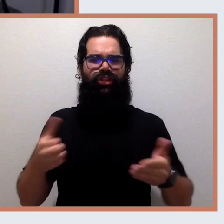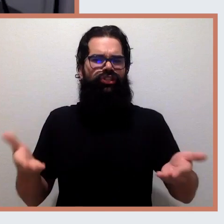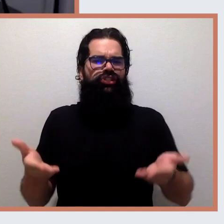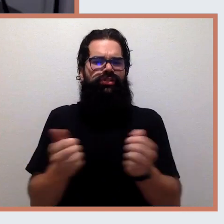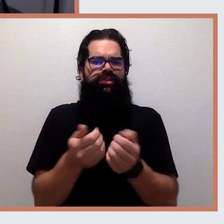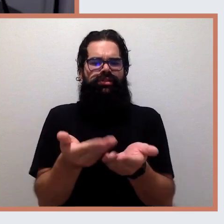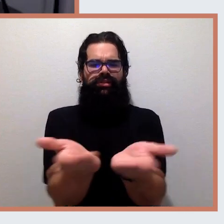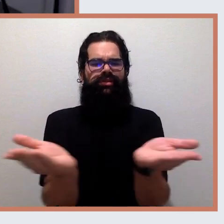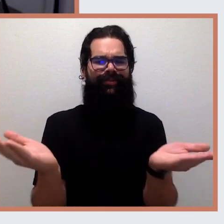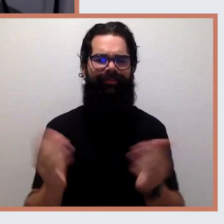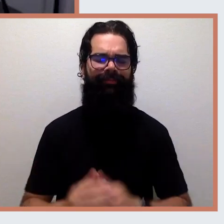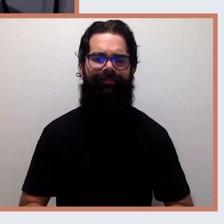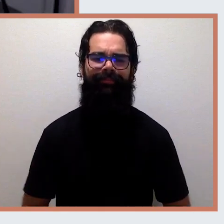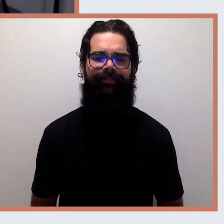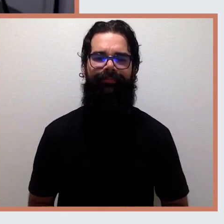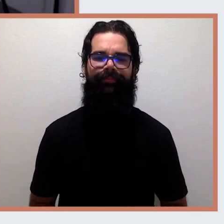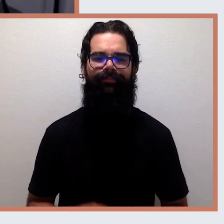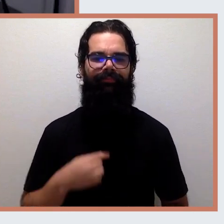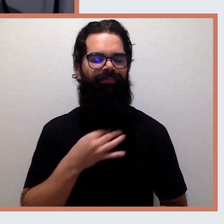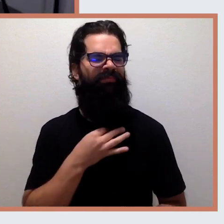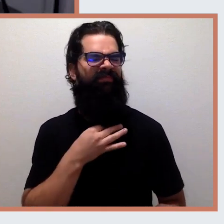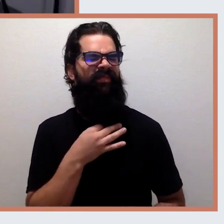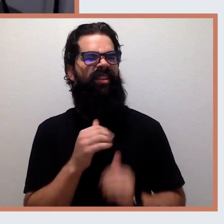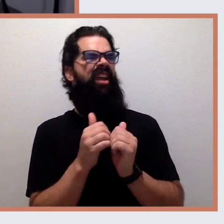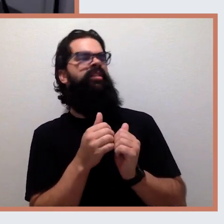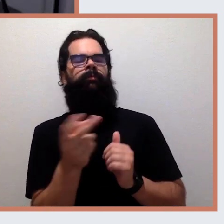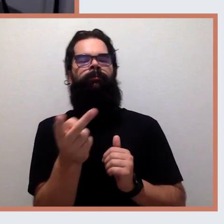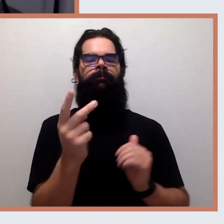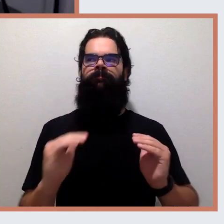Thank you for having me, really. I was happy to be here. I am happy to be here.